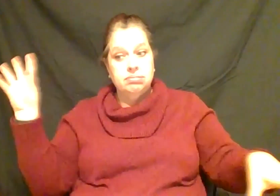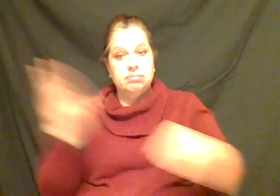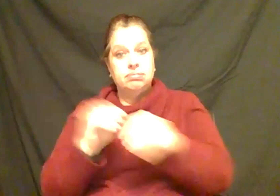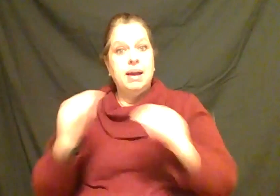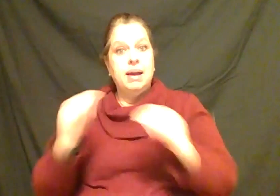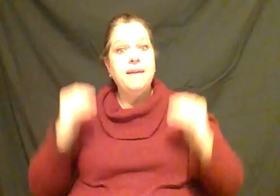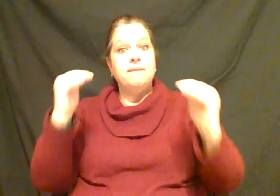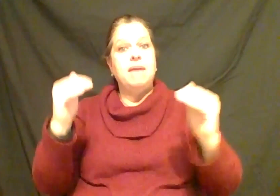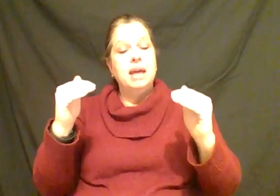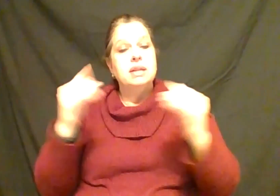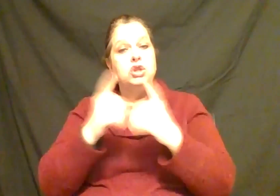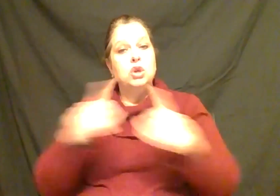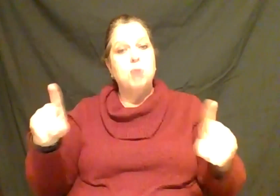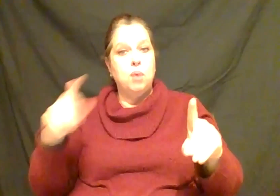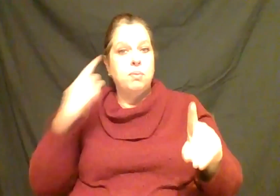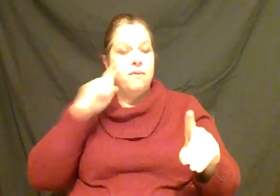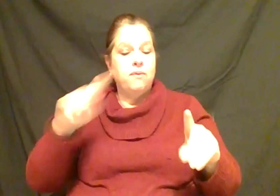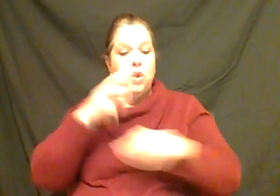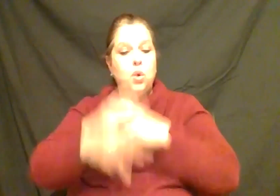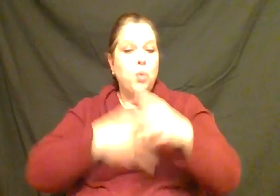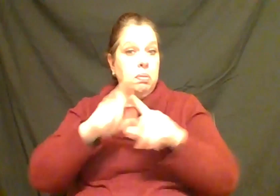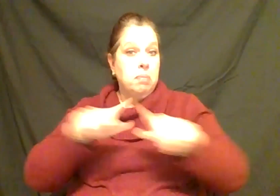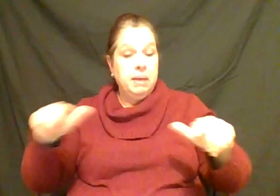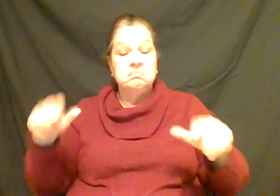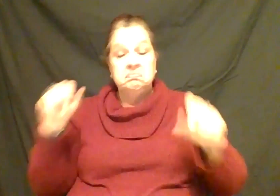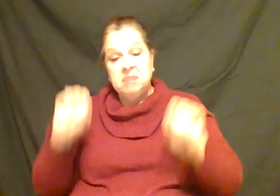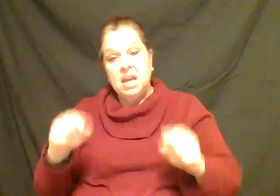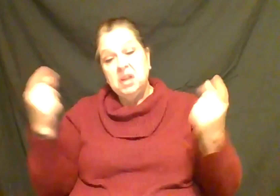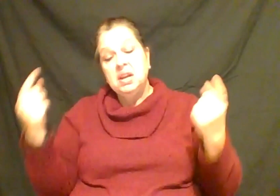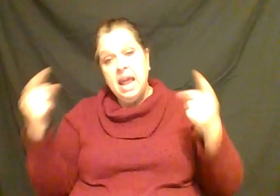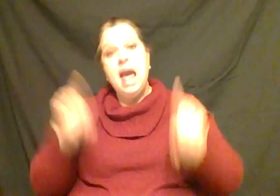requirements for a world language that could happen in some cases as early as the end of their